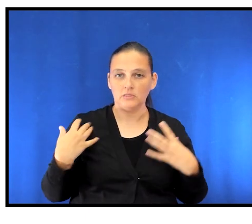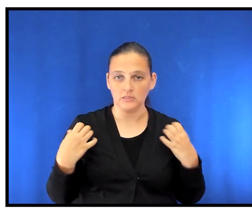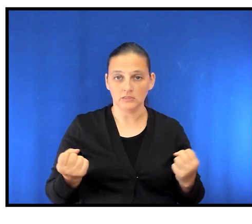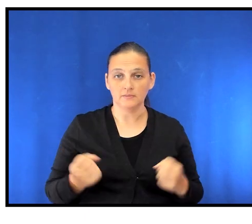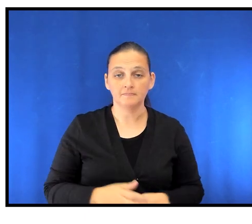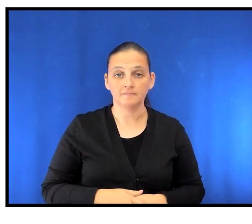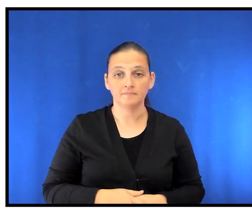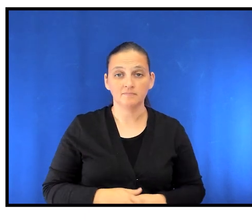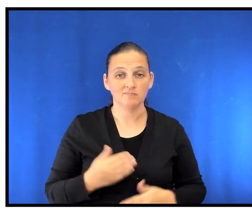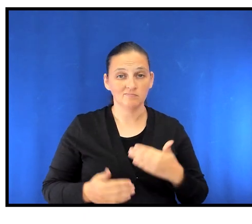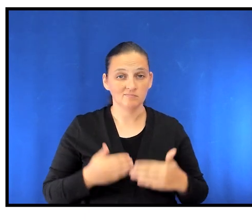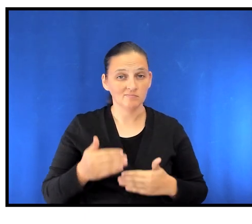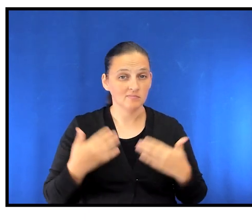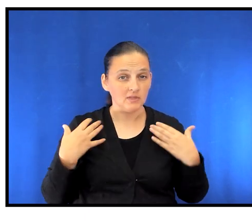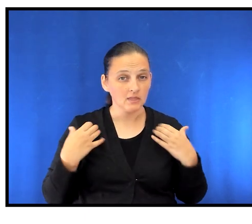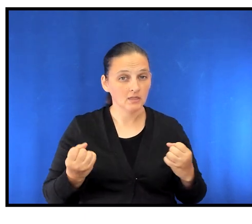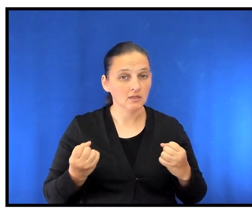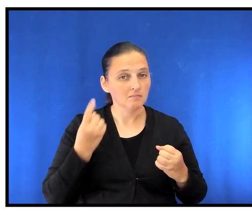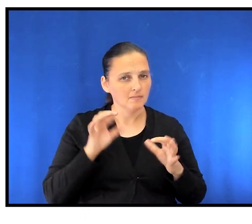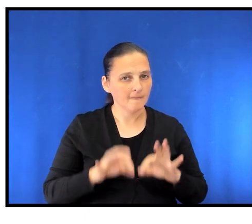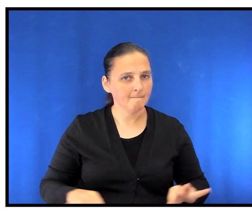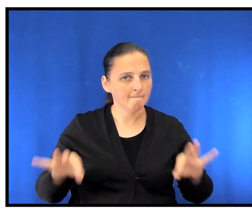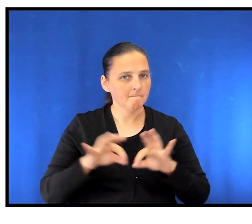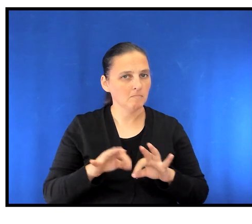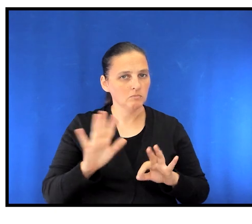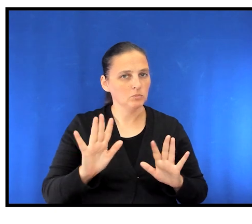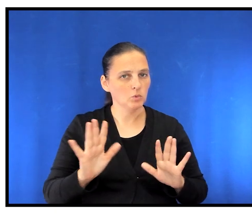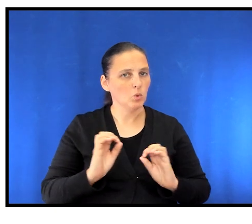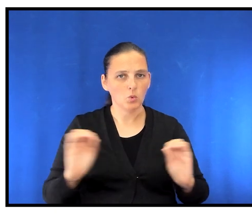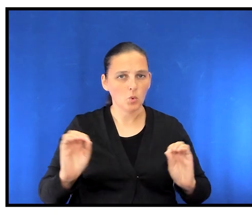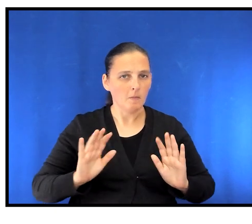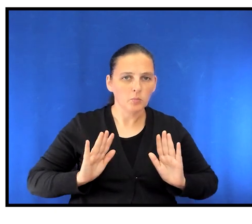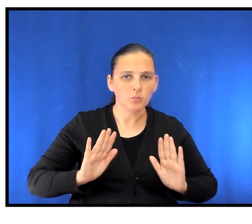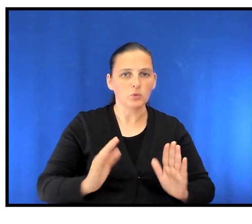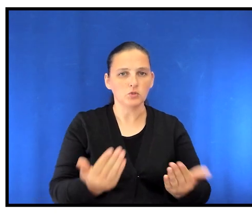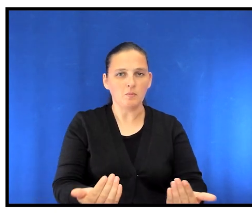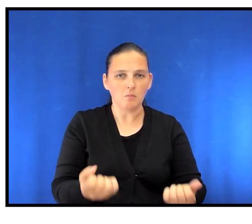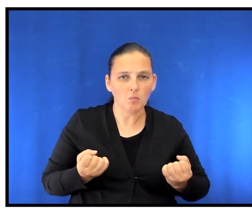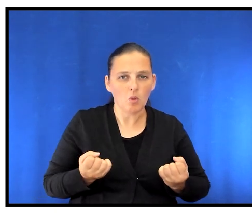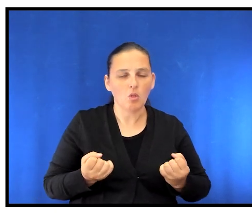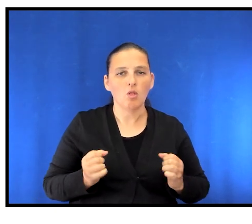While it's healing, it is important to avoid pushing or pulling with your arms lifting more than 10 pounds,